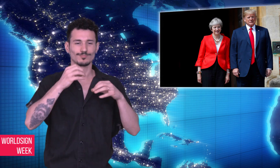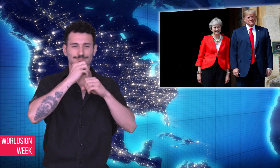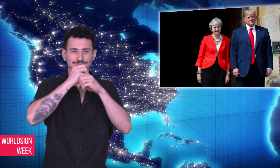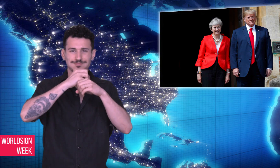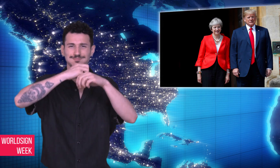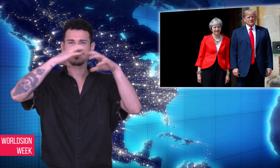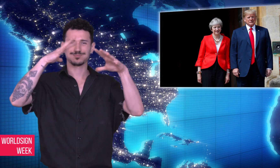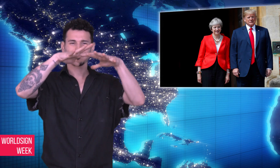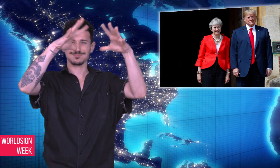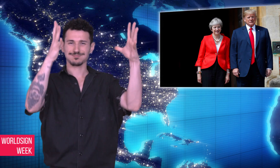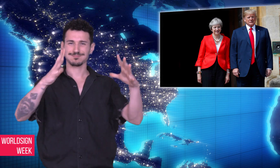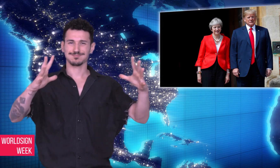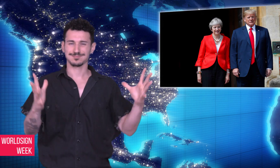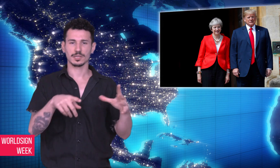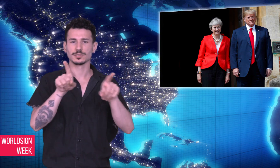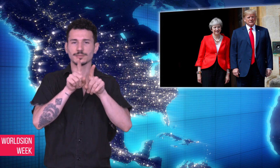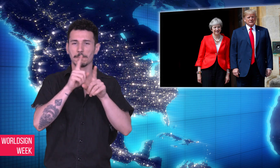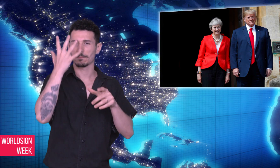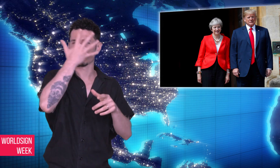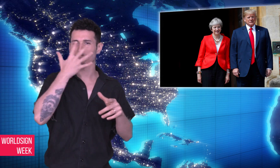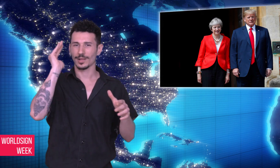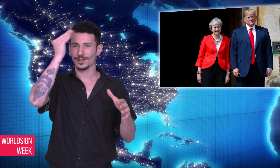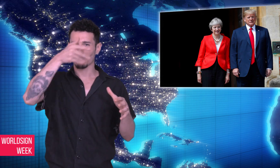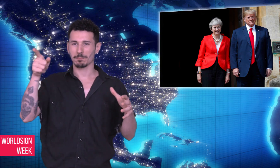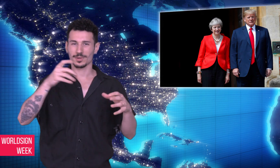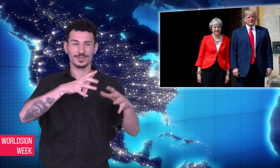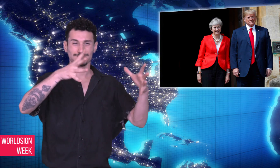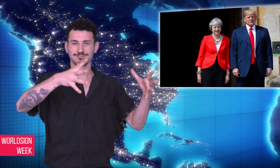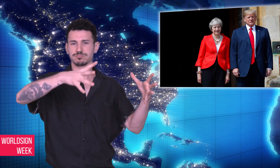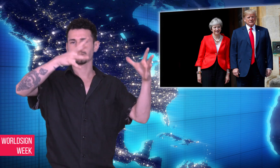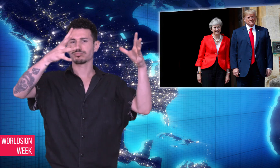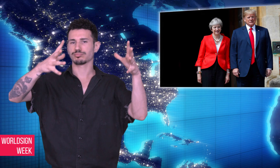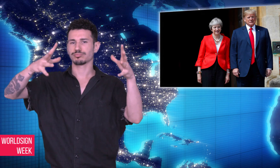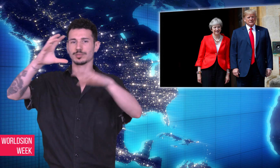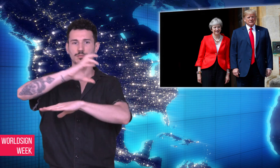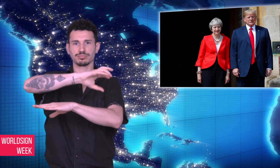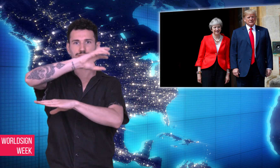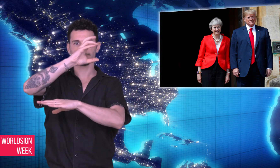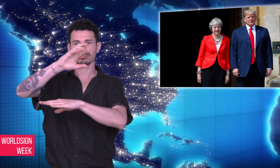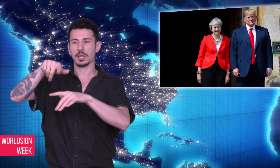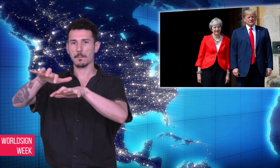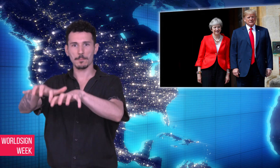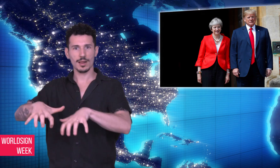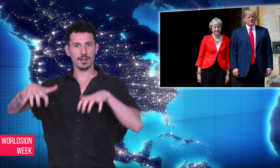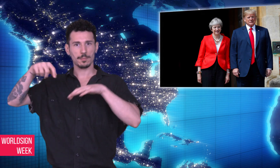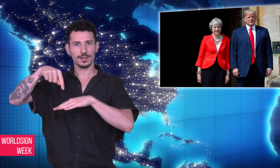blimp that flew over the Parliament.